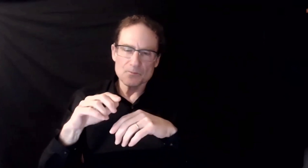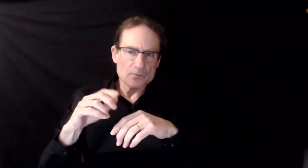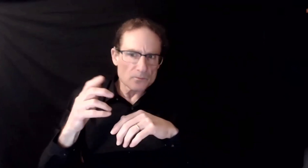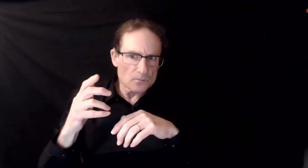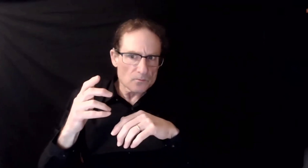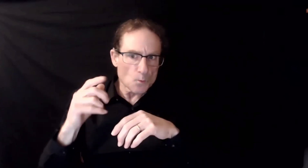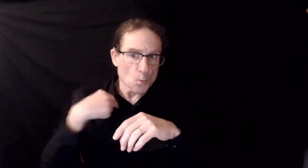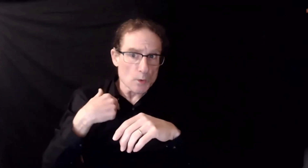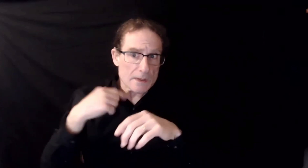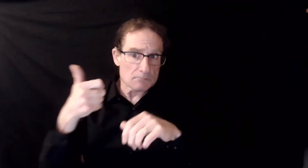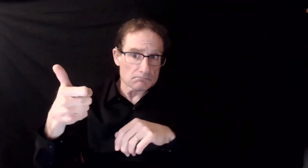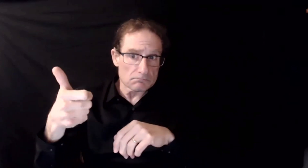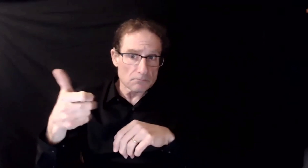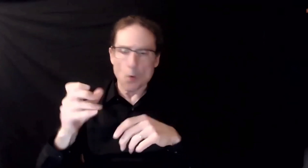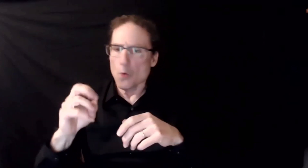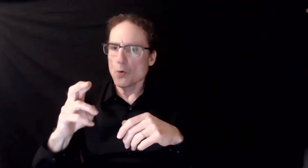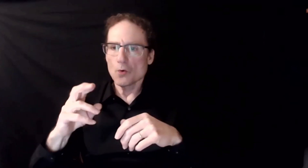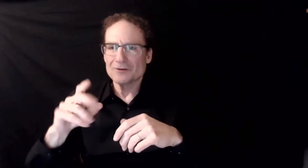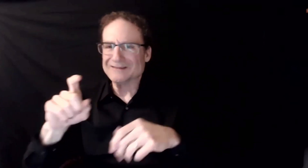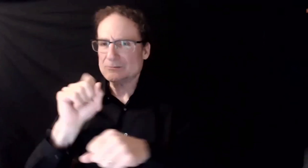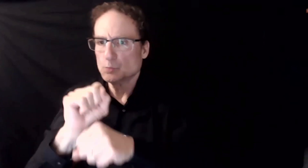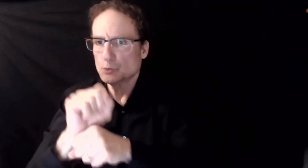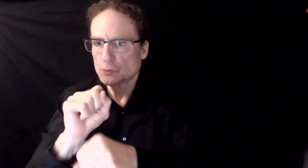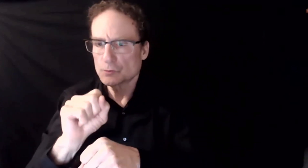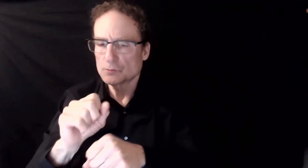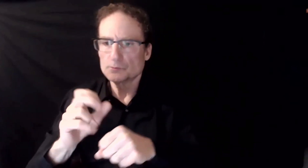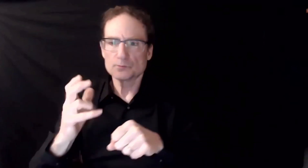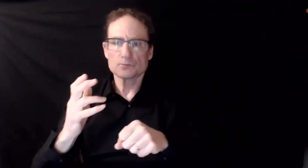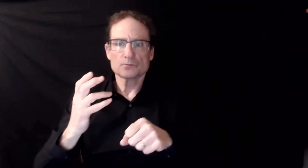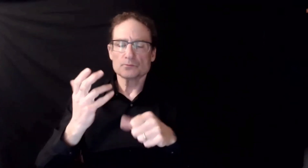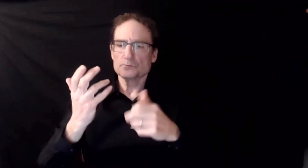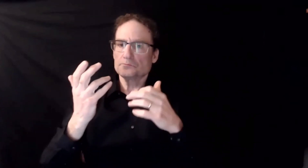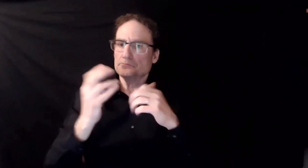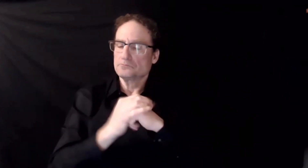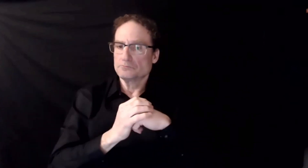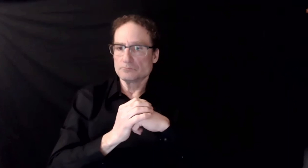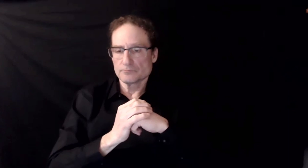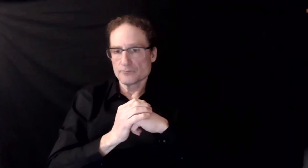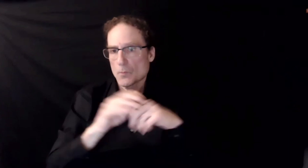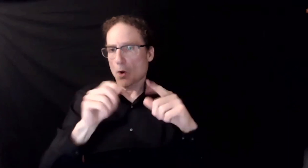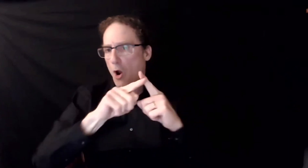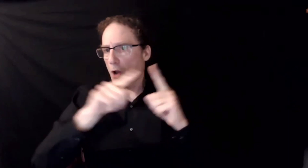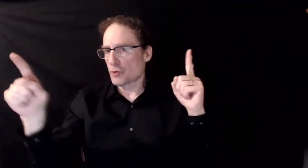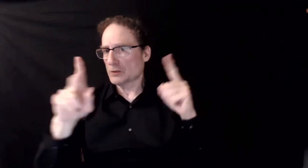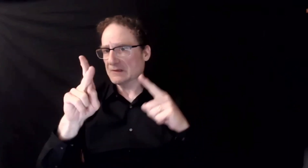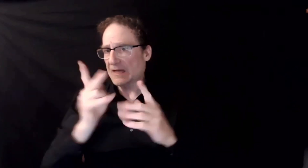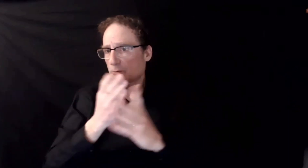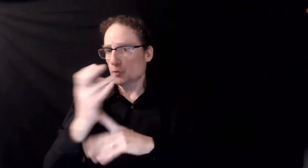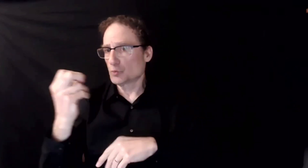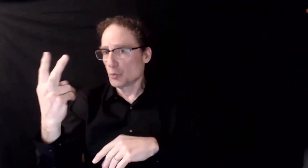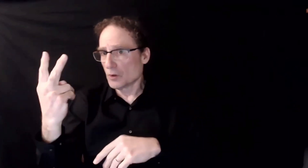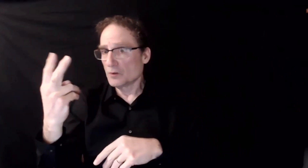and specifically focusing on education. Are we doing well? Is there more work to be done in that arena?